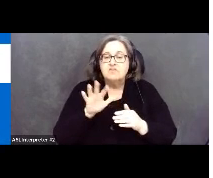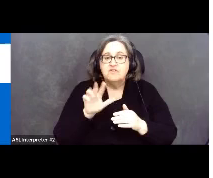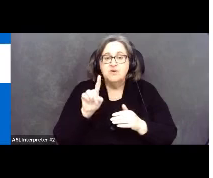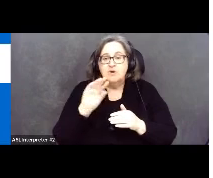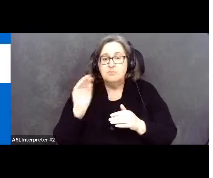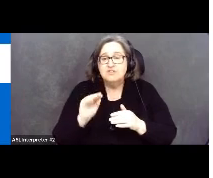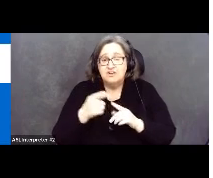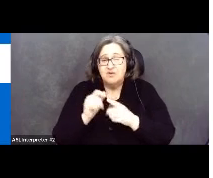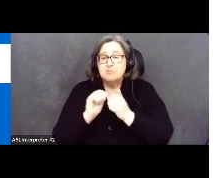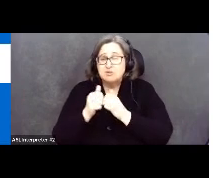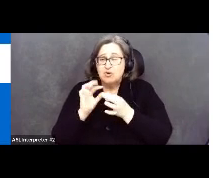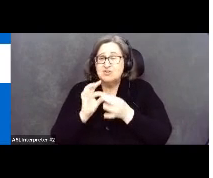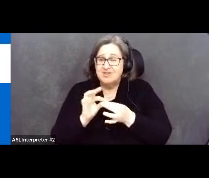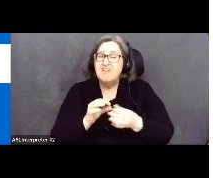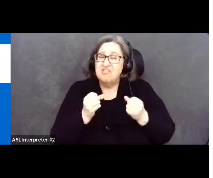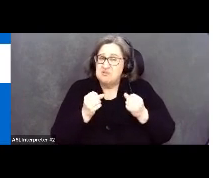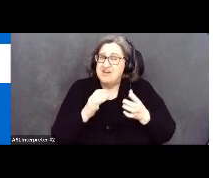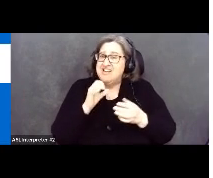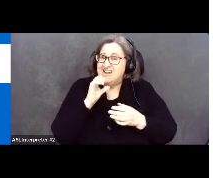There are a lot of non-sports related concussions out there.